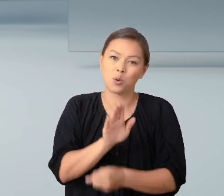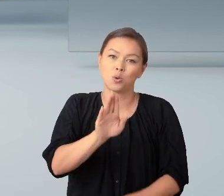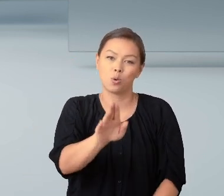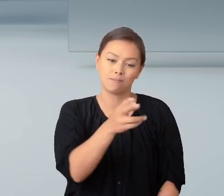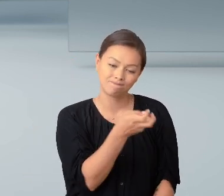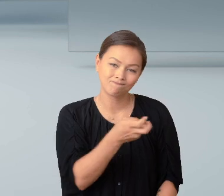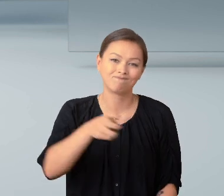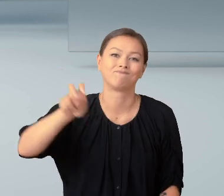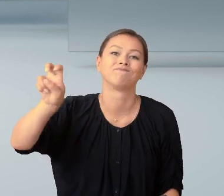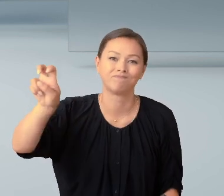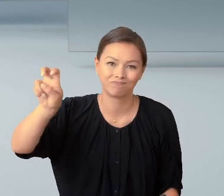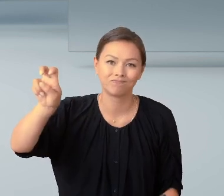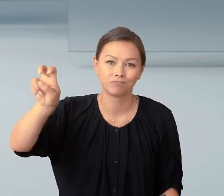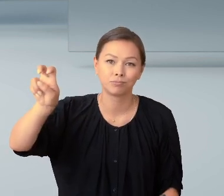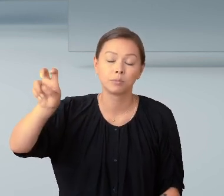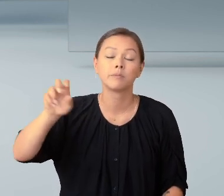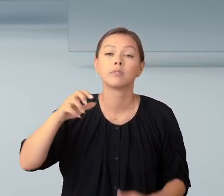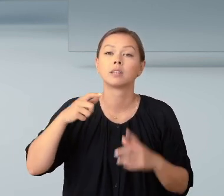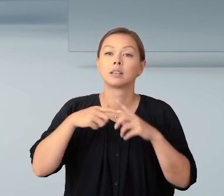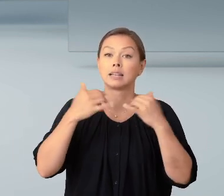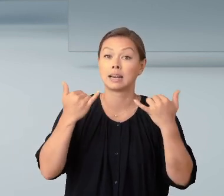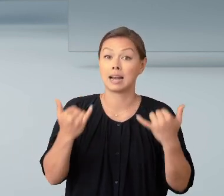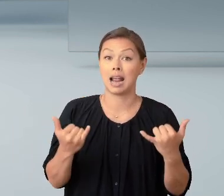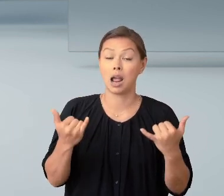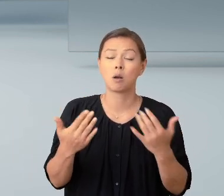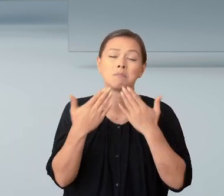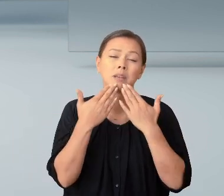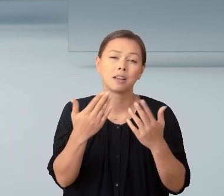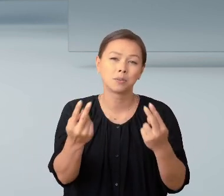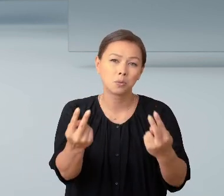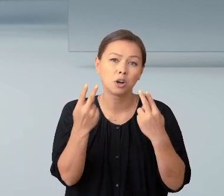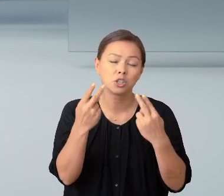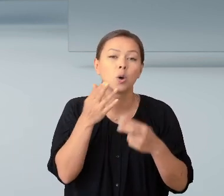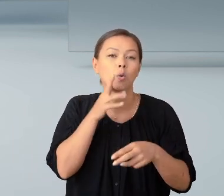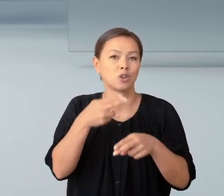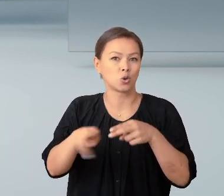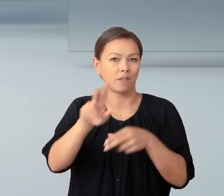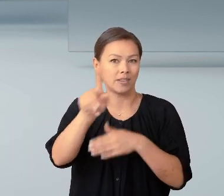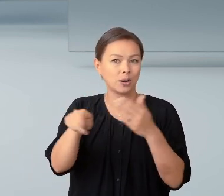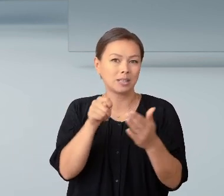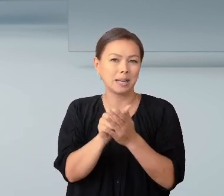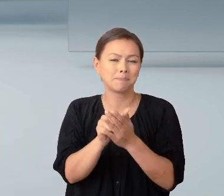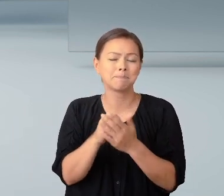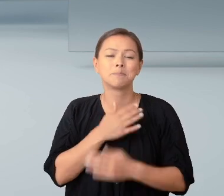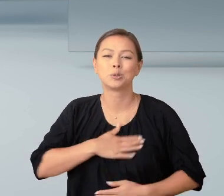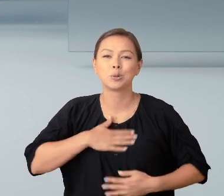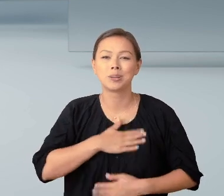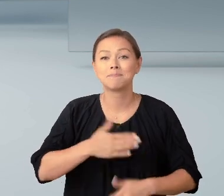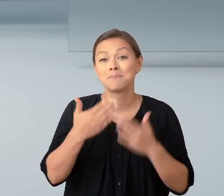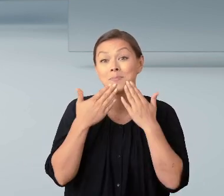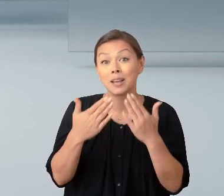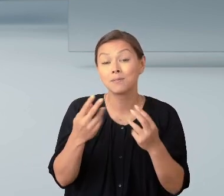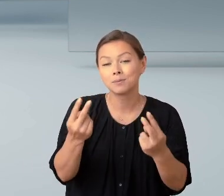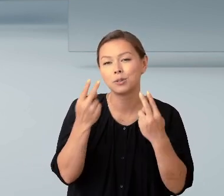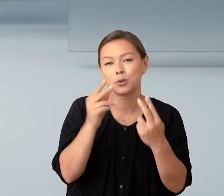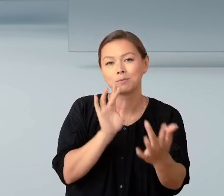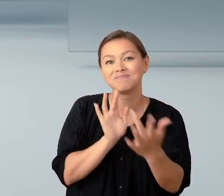Thank you so much for joining us today, and we're gonna finish off with a short video. Enjoy. Thanks so much, and I look forward